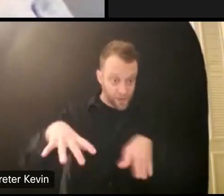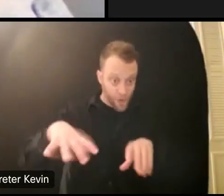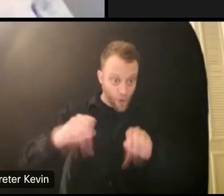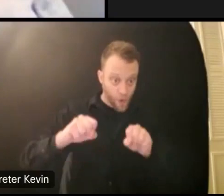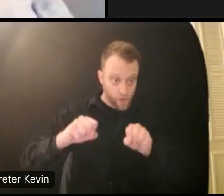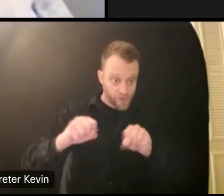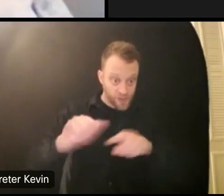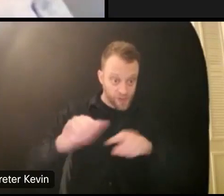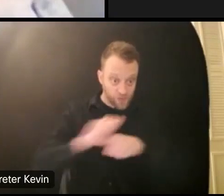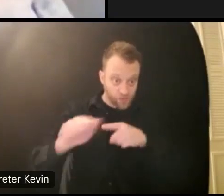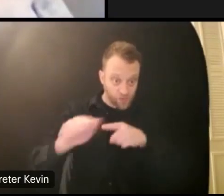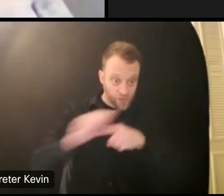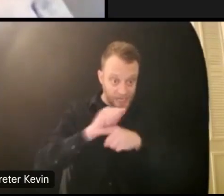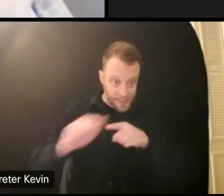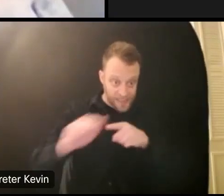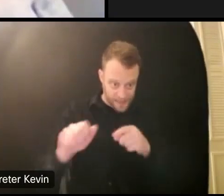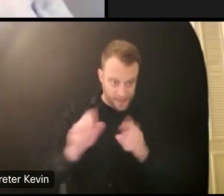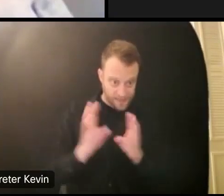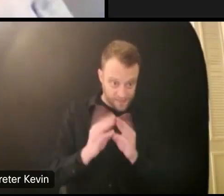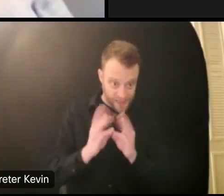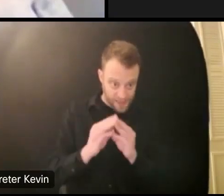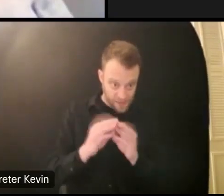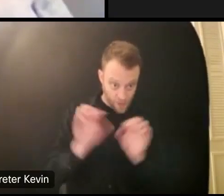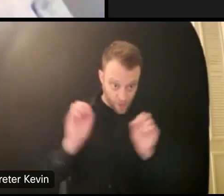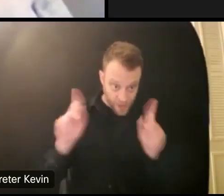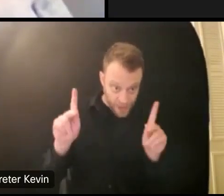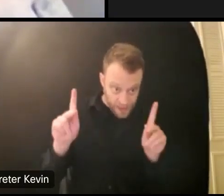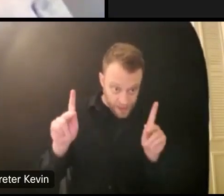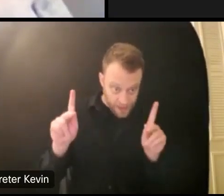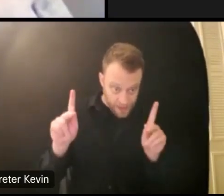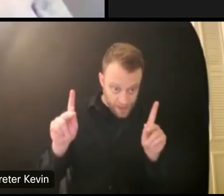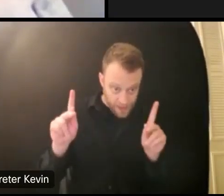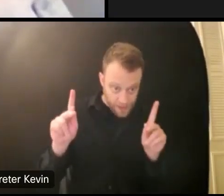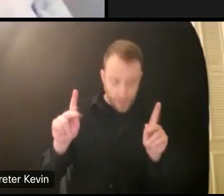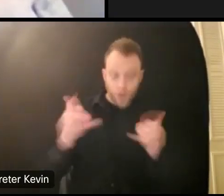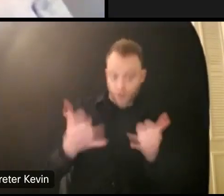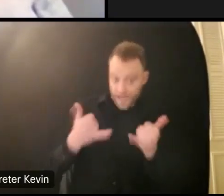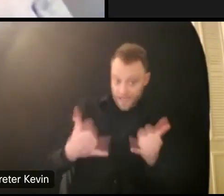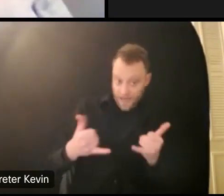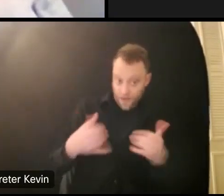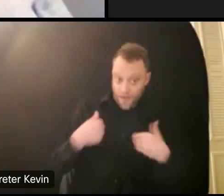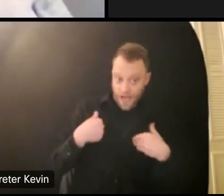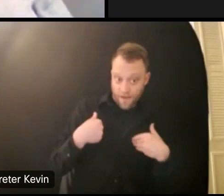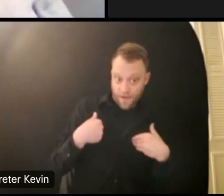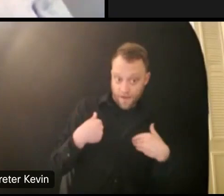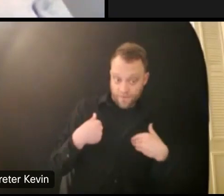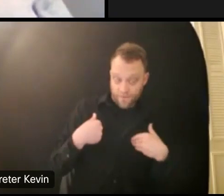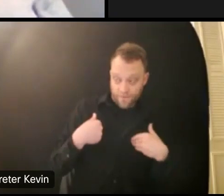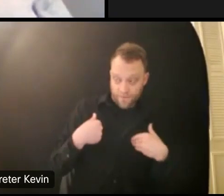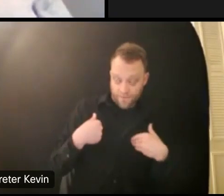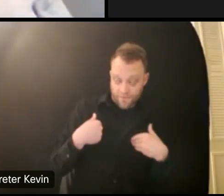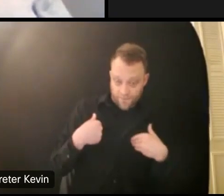of the more specifics. Okay, so right now we had to ... there are several new Commissions,